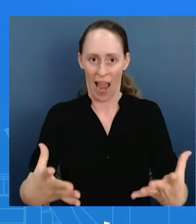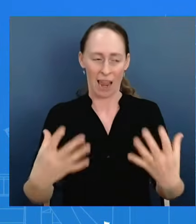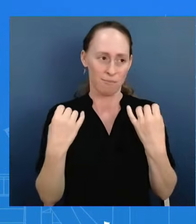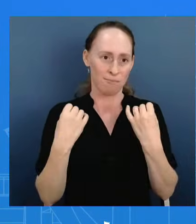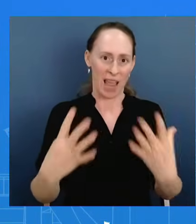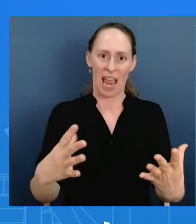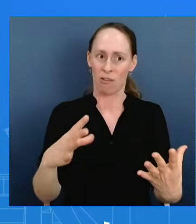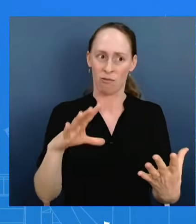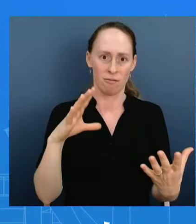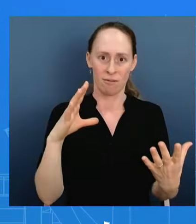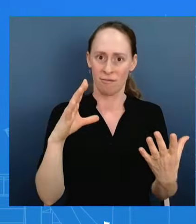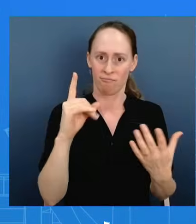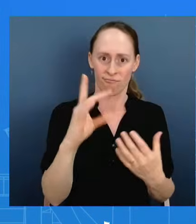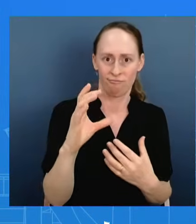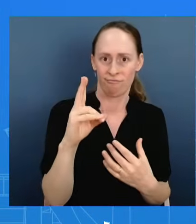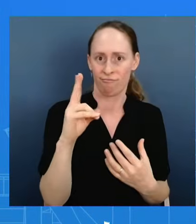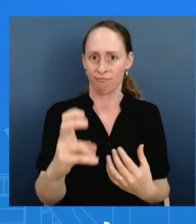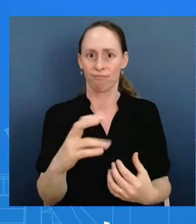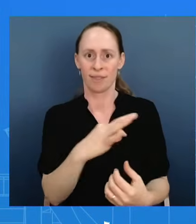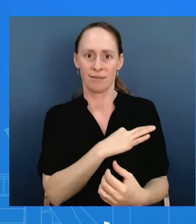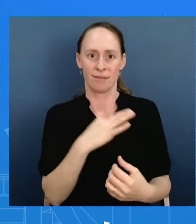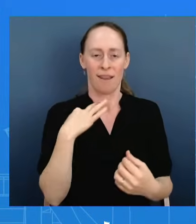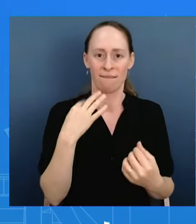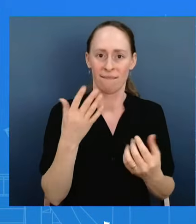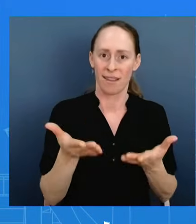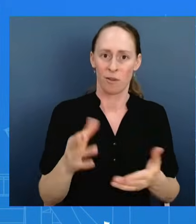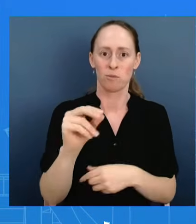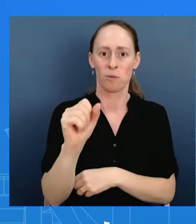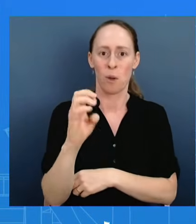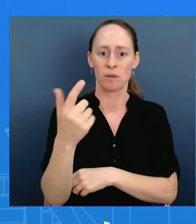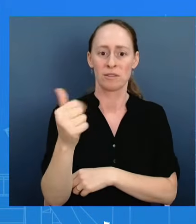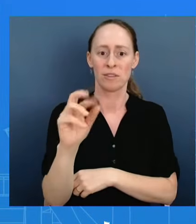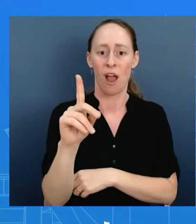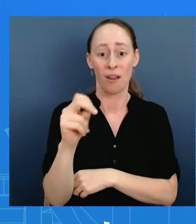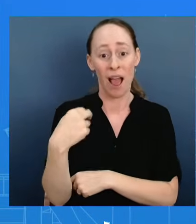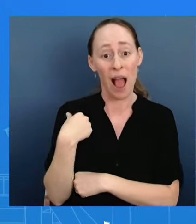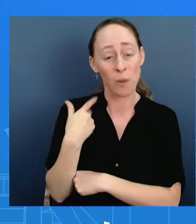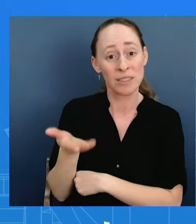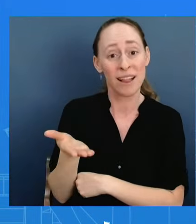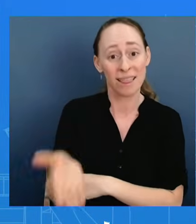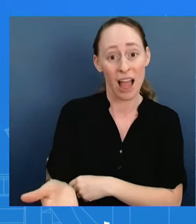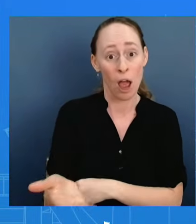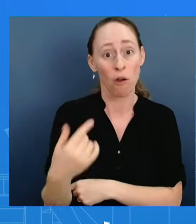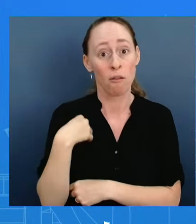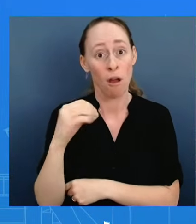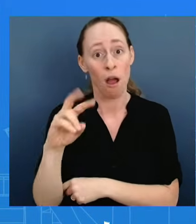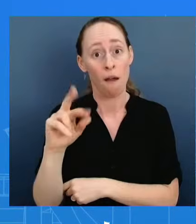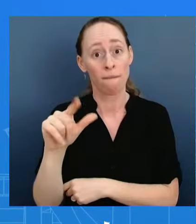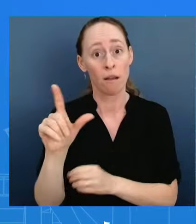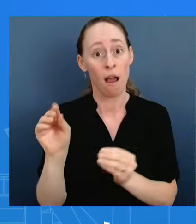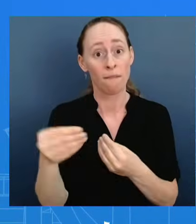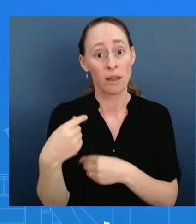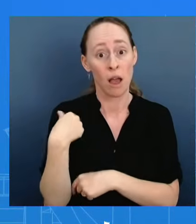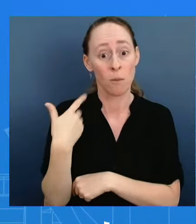I was able to be in the Oval and -- and watch the president deliver the remarks. Many of the staffers were able to watch together,